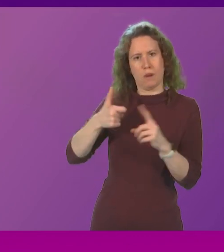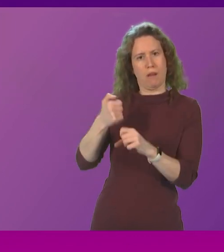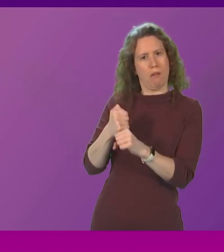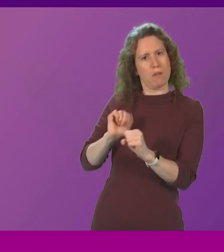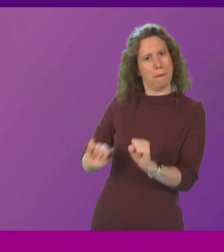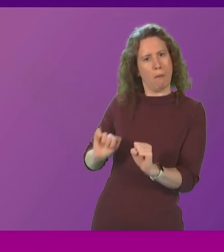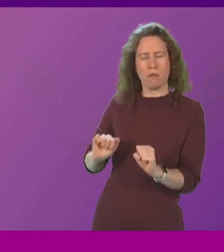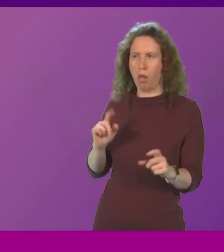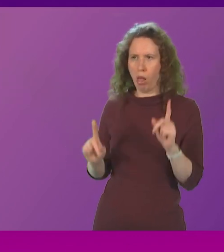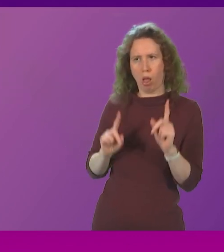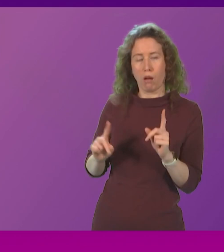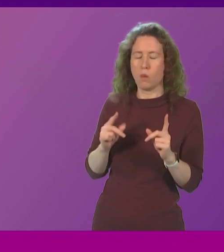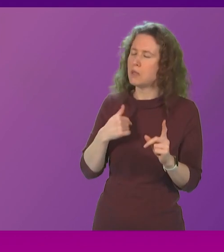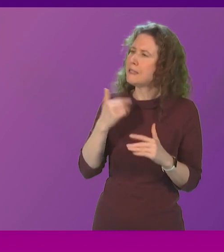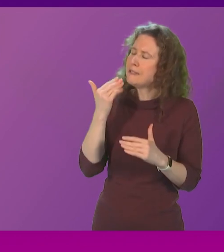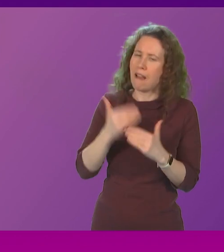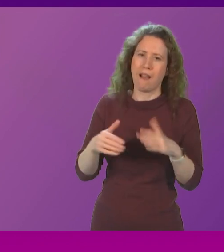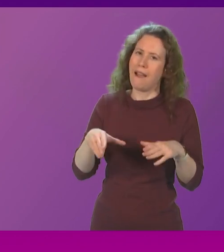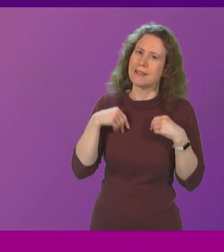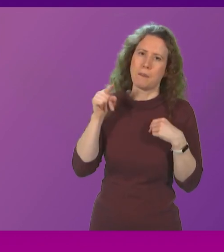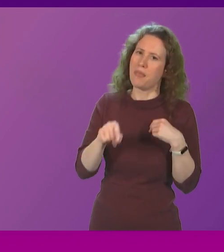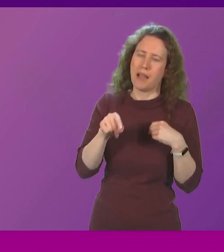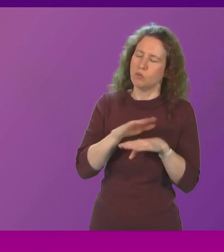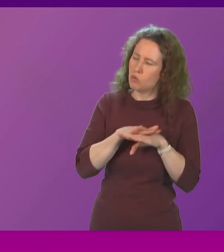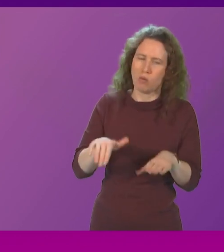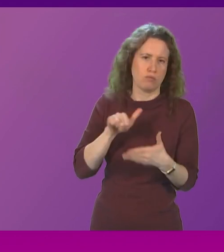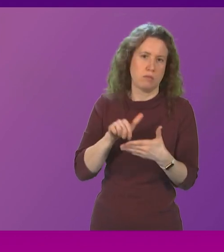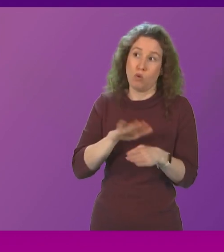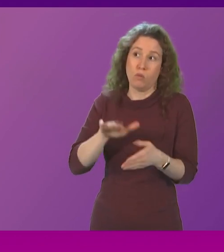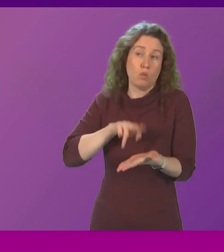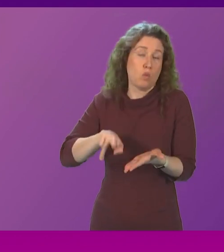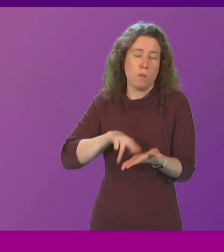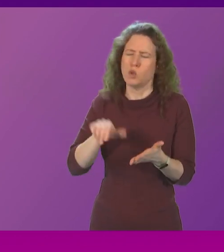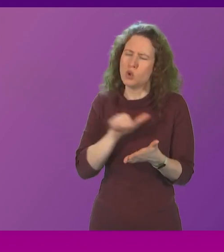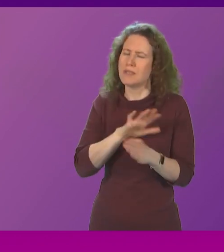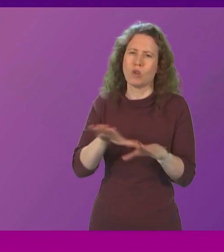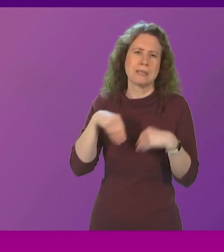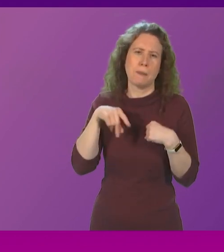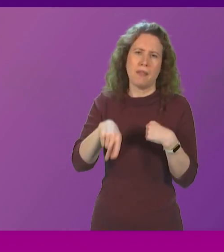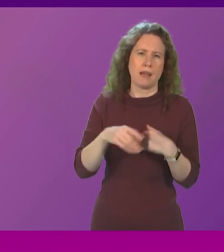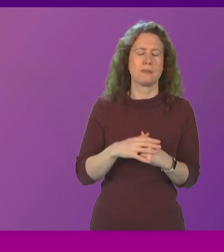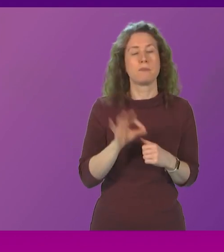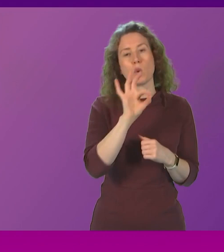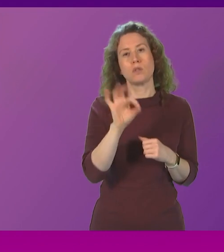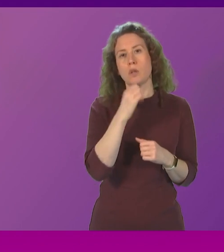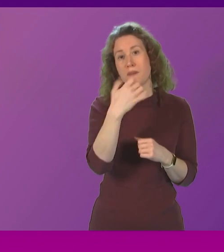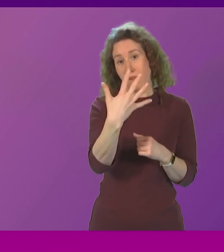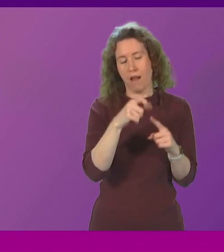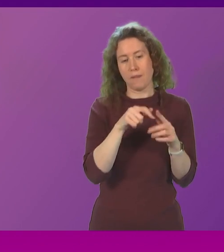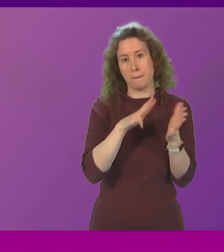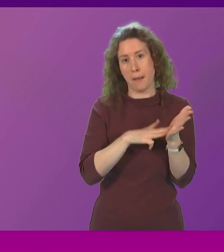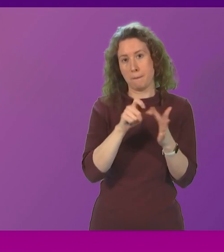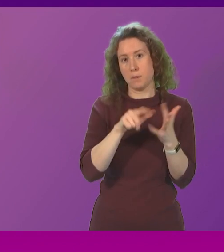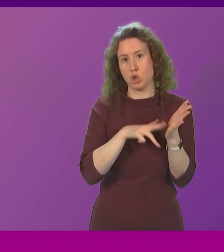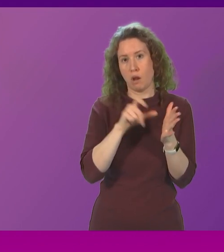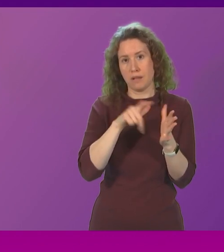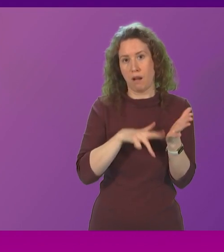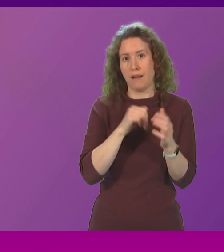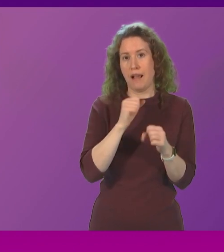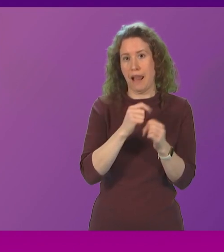We must never accept that as the norm or as the status quo.